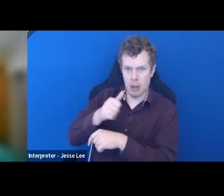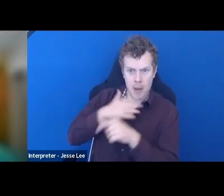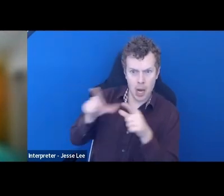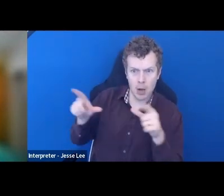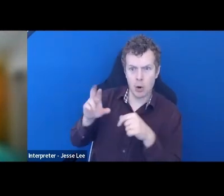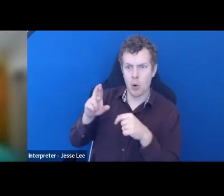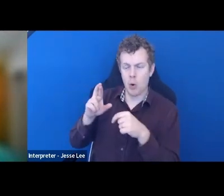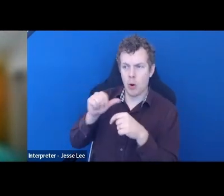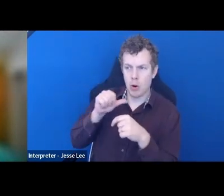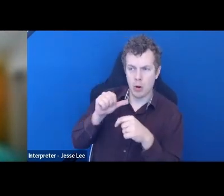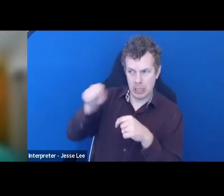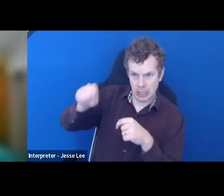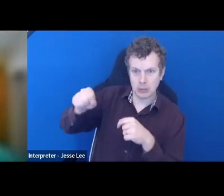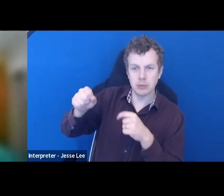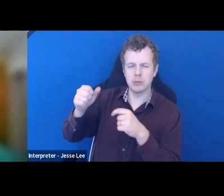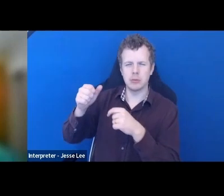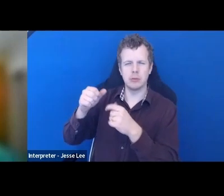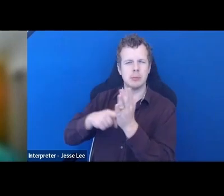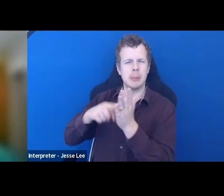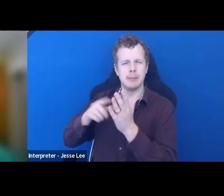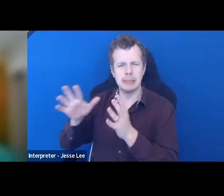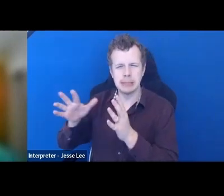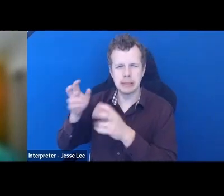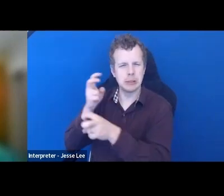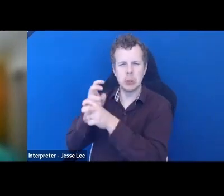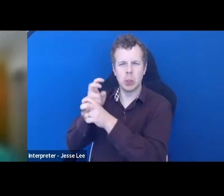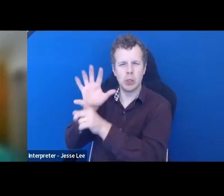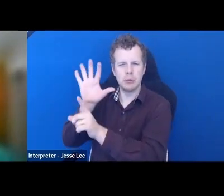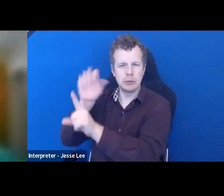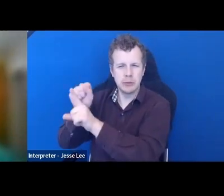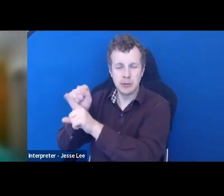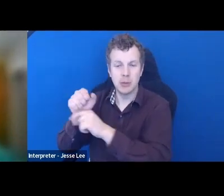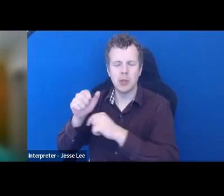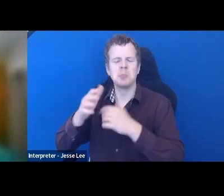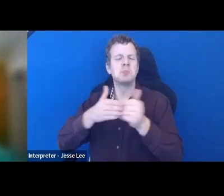So the - the key thing to kind of think about when we look at all this information here is